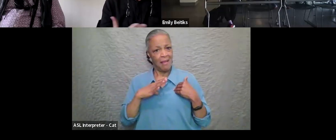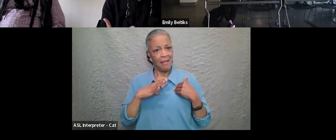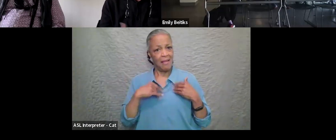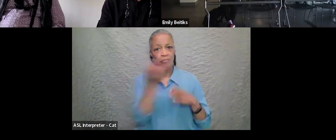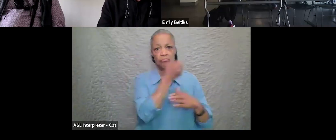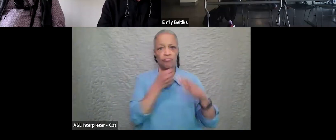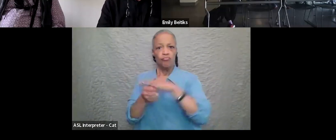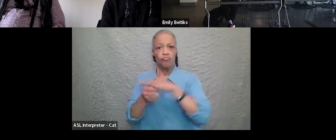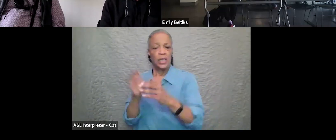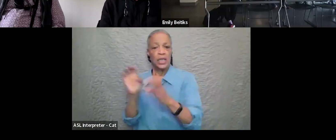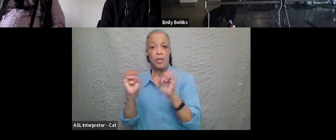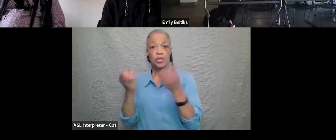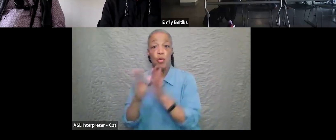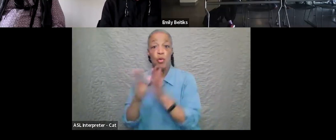at our teaching hospital at the University of Minnesota,